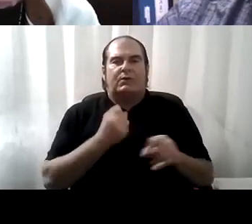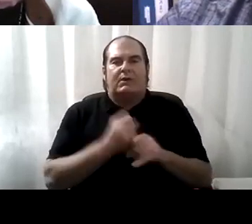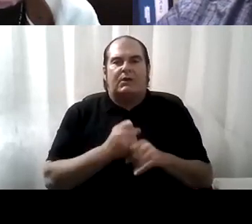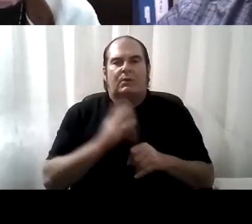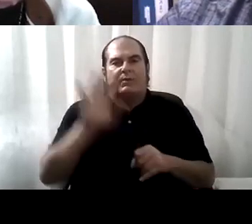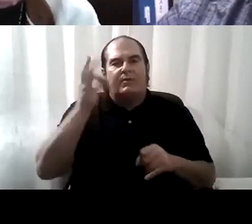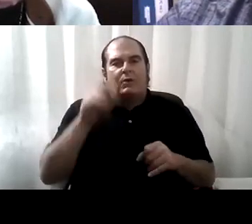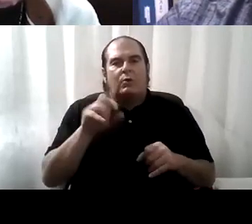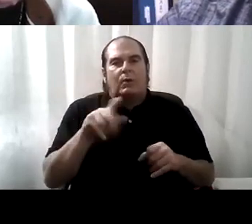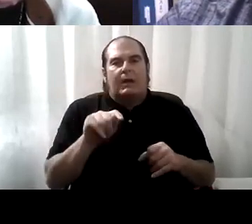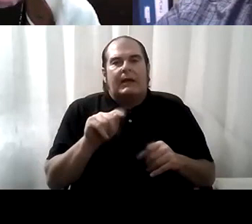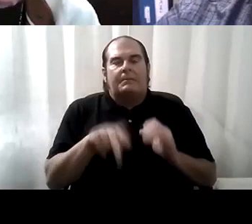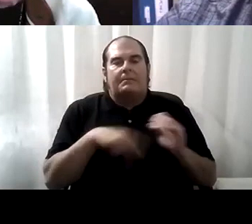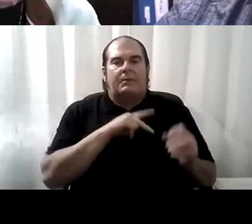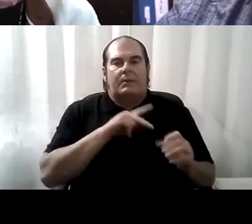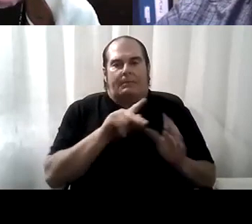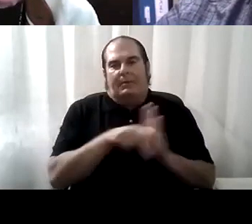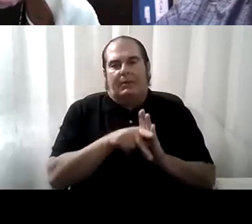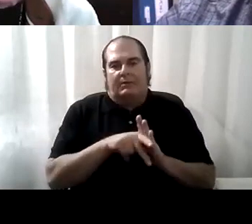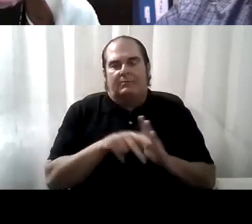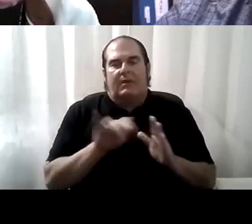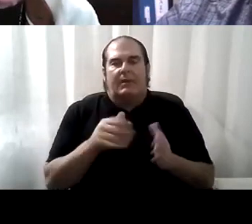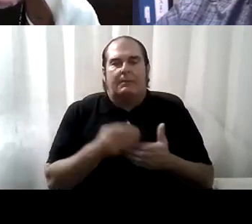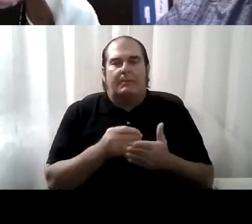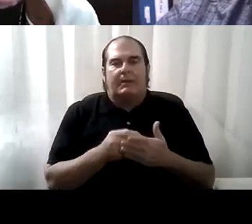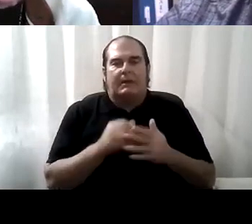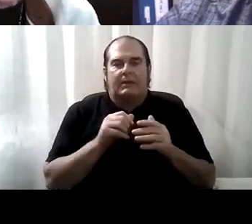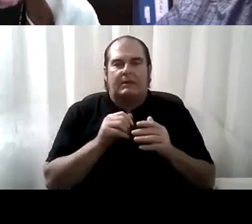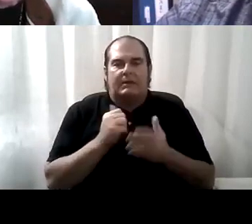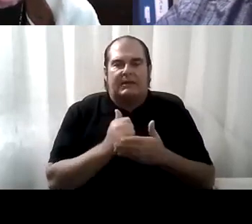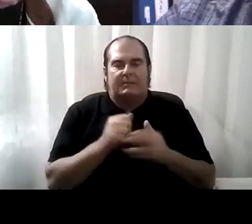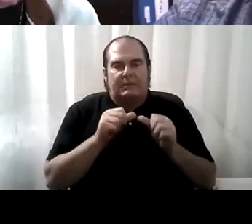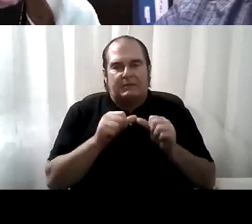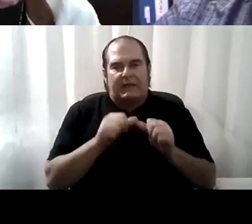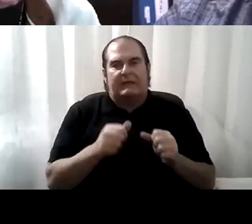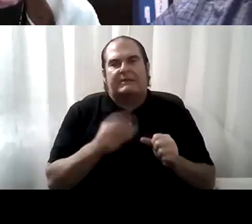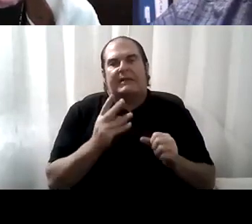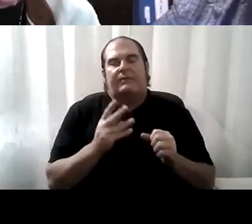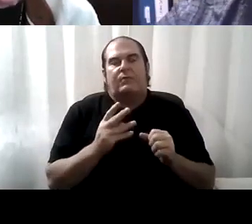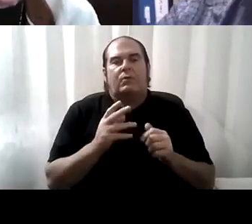And that money is currently sustaining several major initiatives that we started through